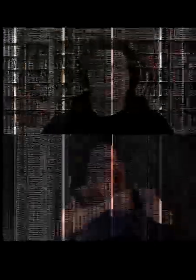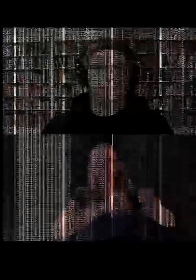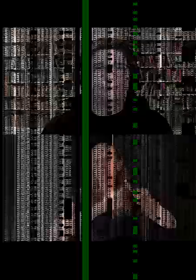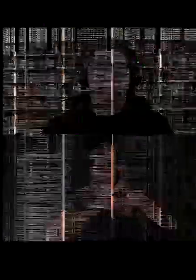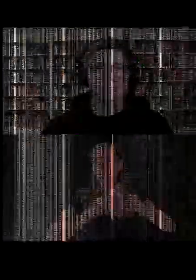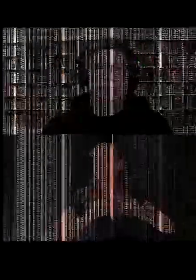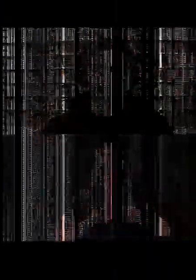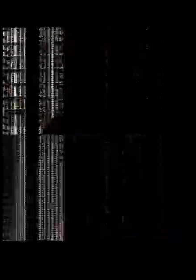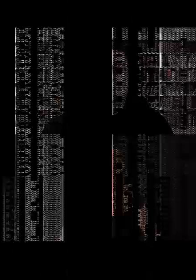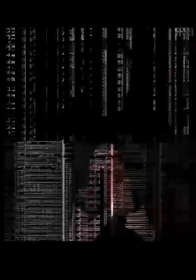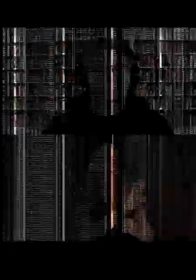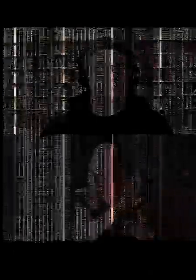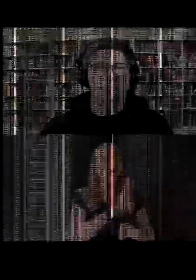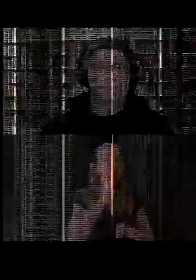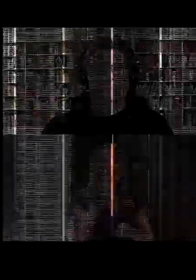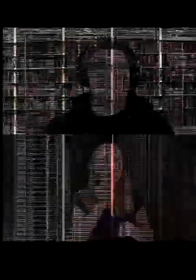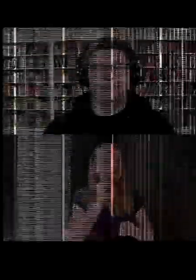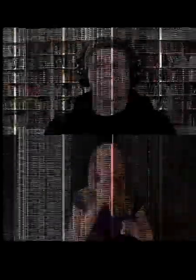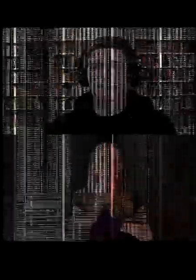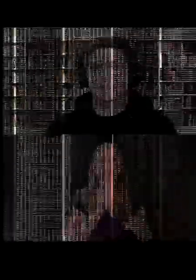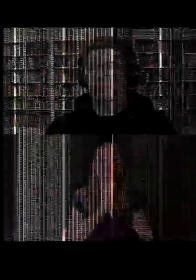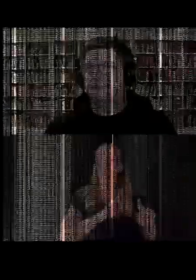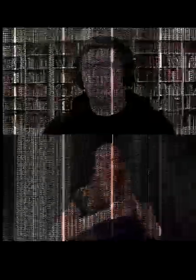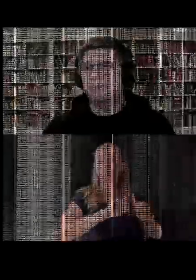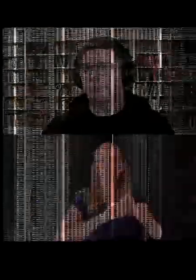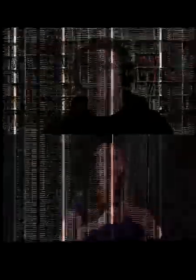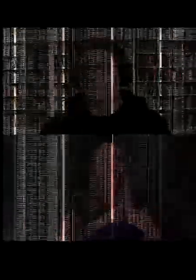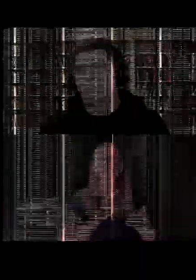experiences that go outside the really common narrative of someone who is totally blind,